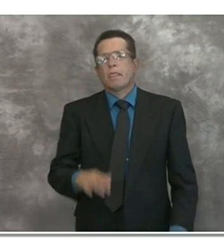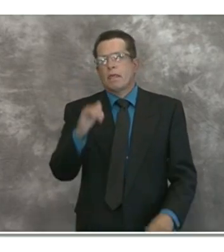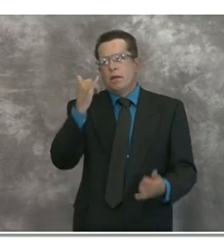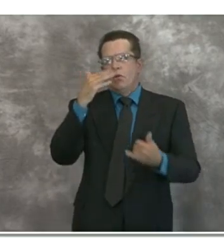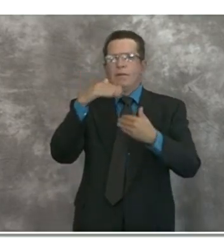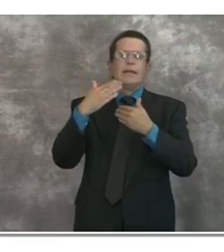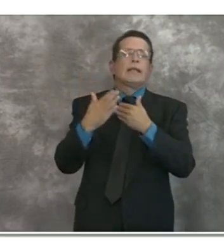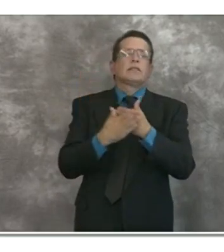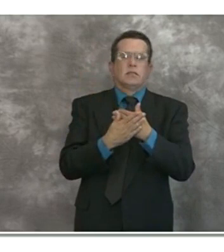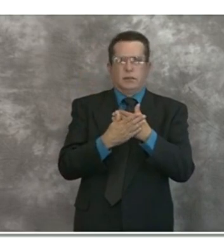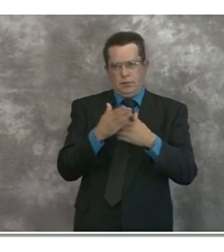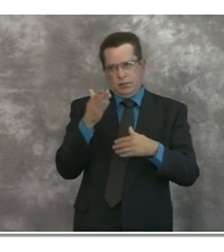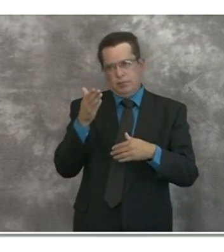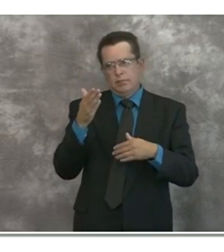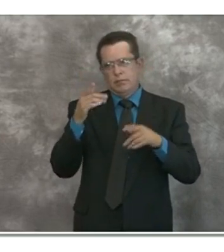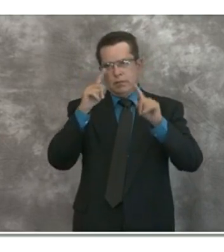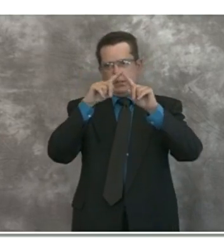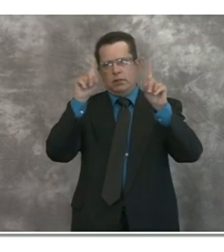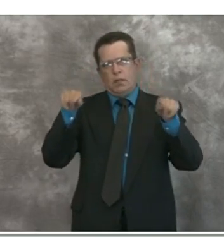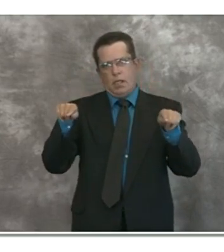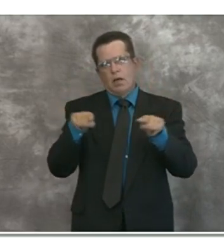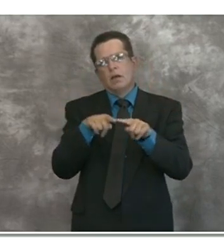CONTINUE TO MONITOR AND ANY ADDITIONAL CASES AS THEY